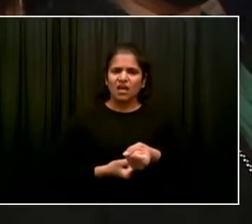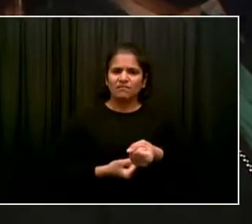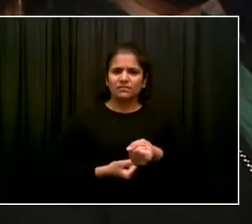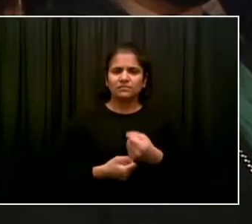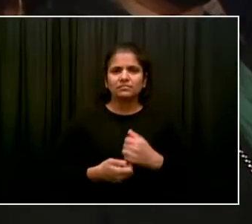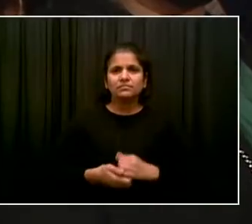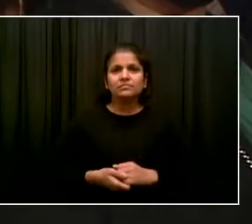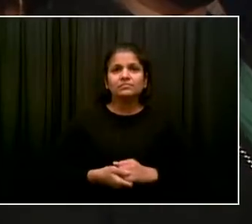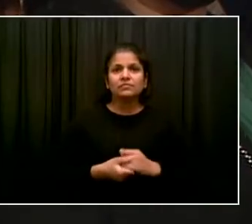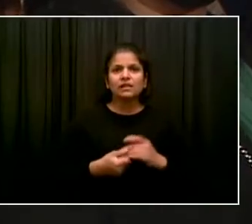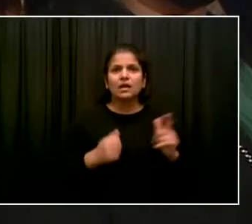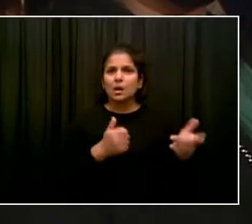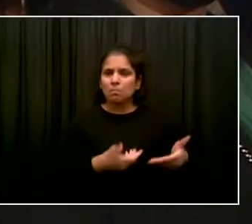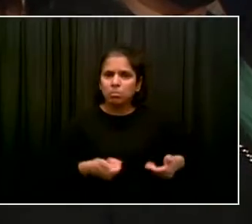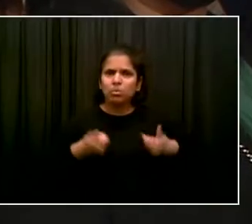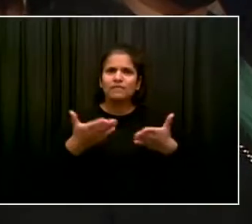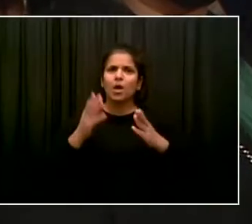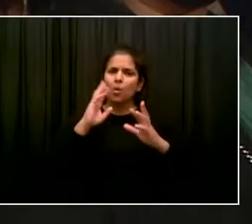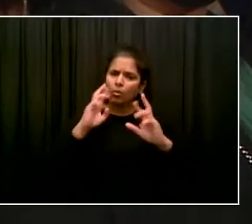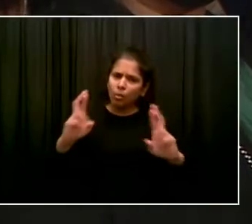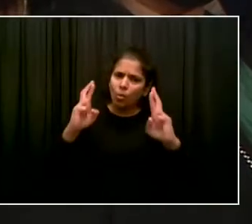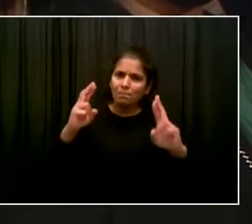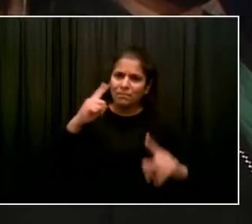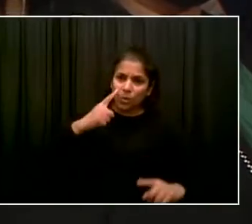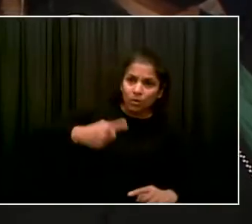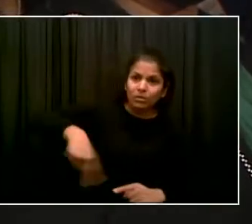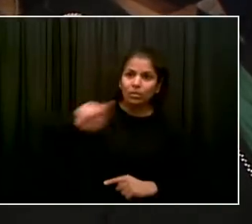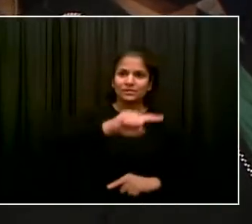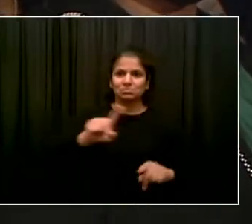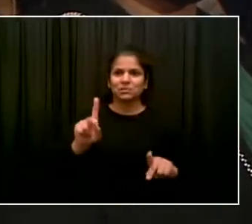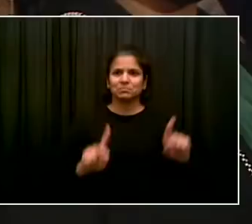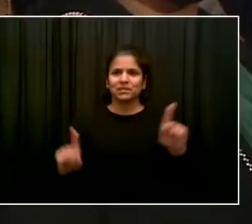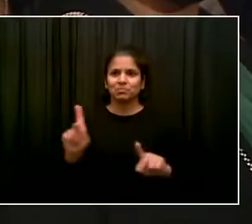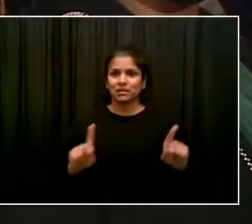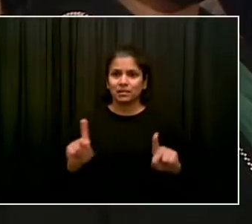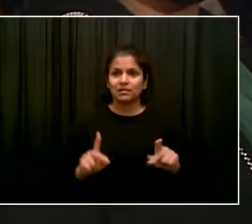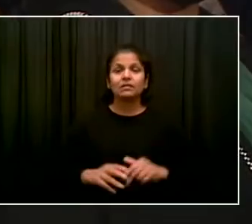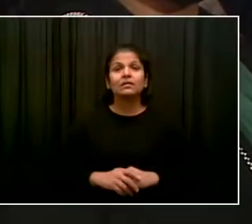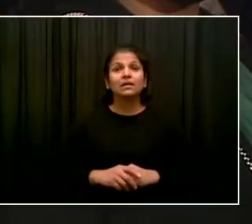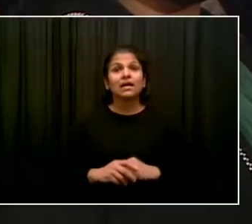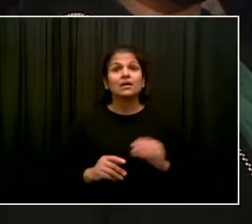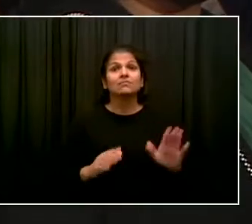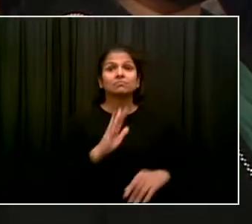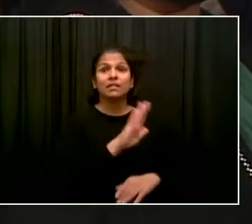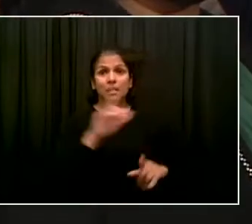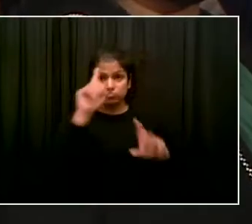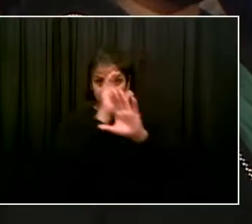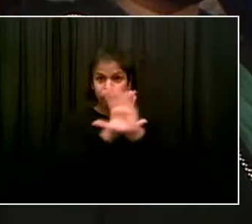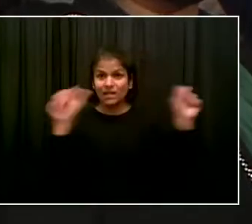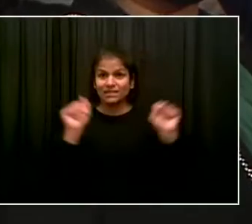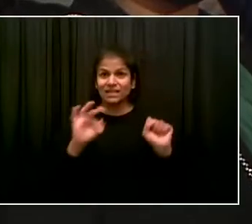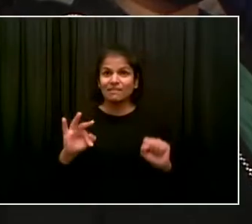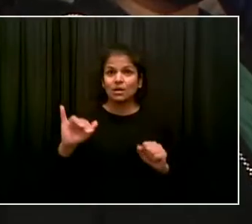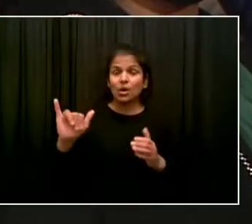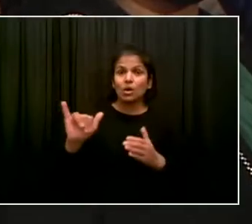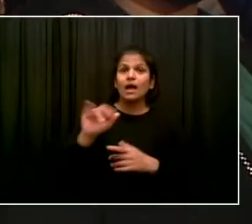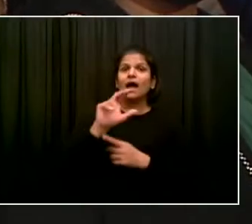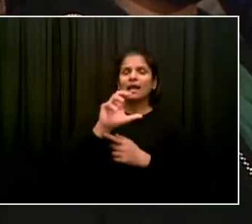VOICE OF CHANGE,